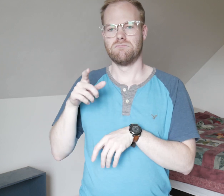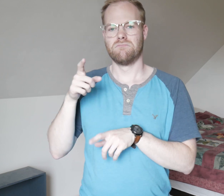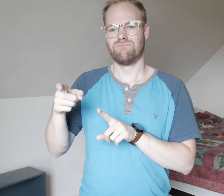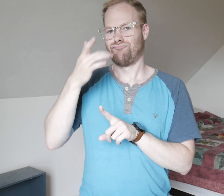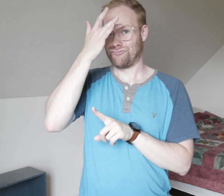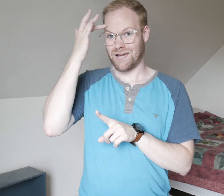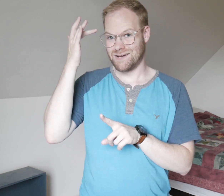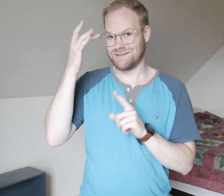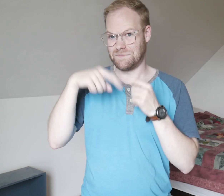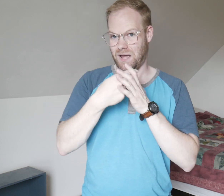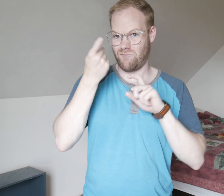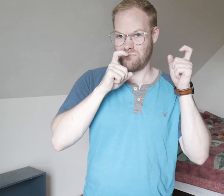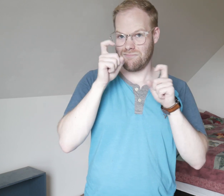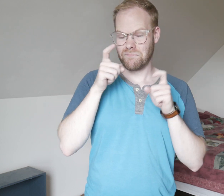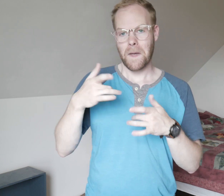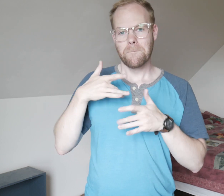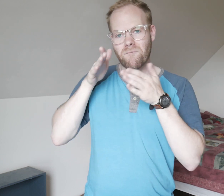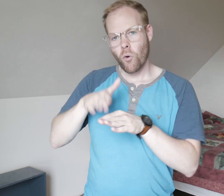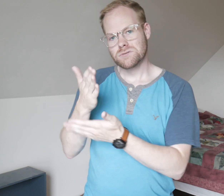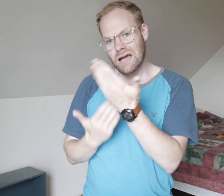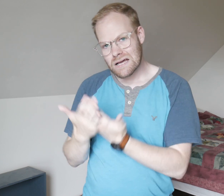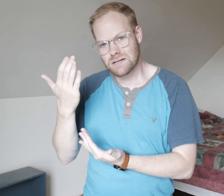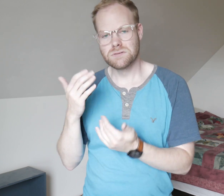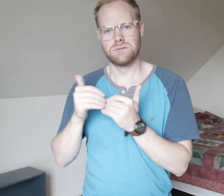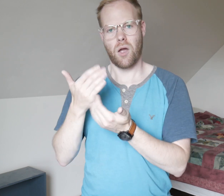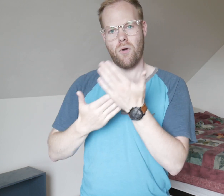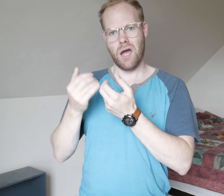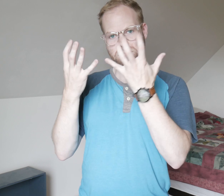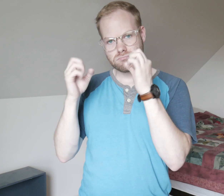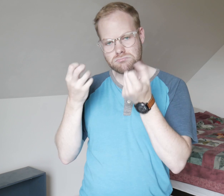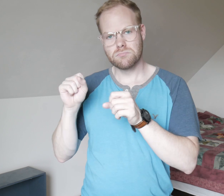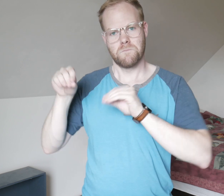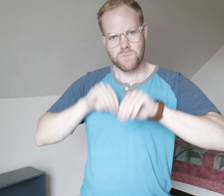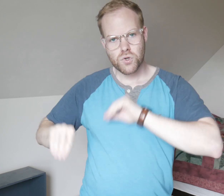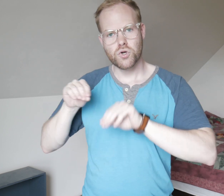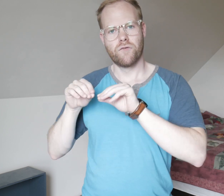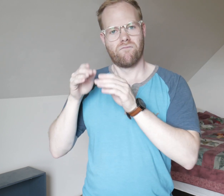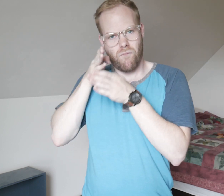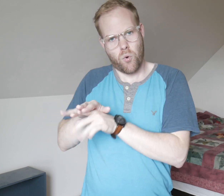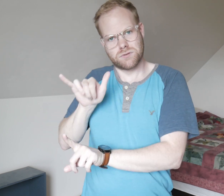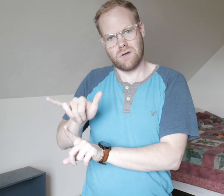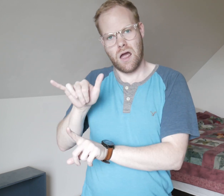forget about the expressions. They tend to focus on the hands, how the hands flex and move, focusing on that.